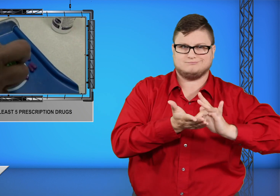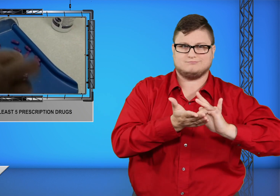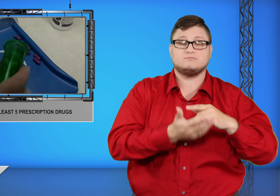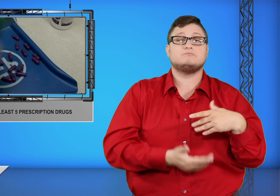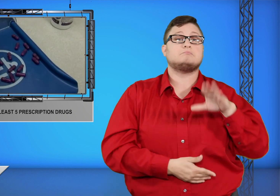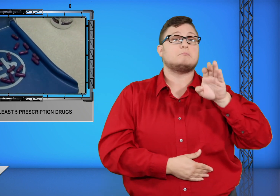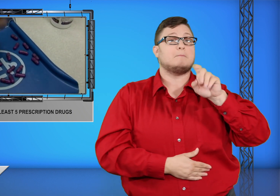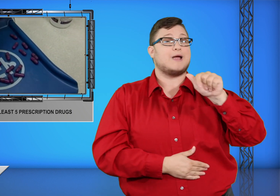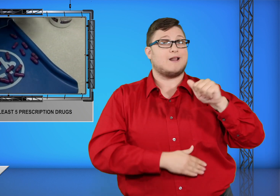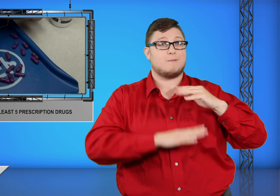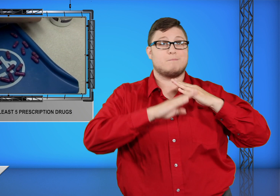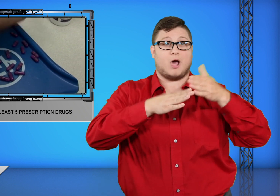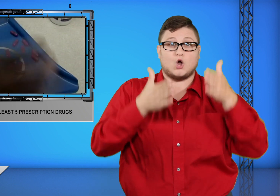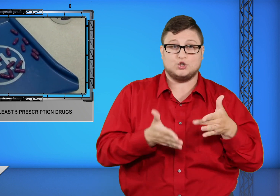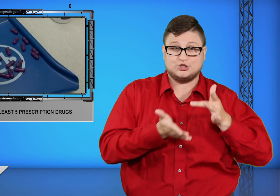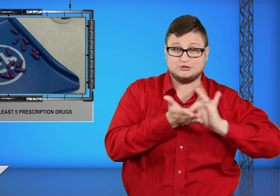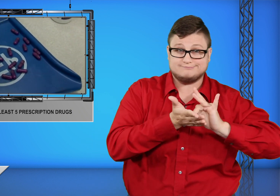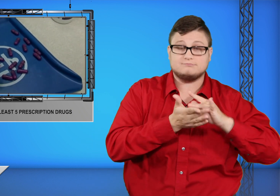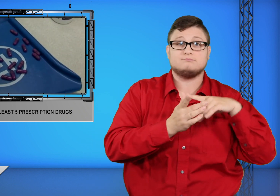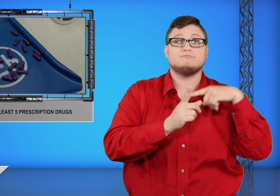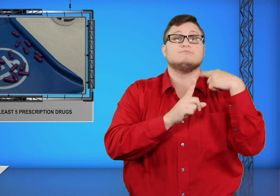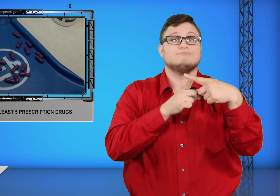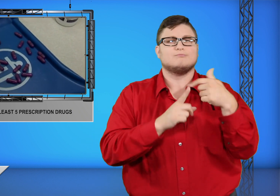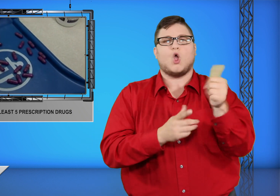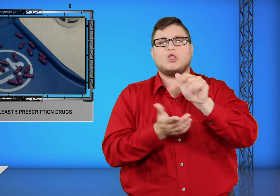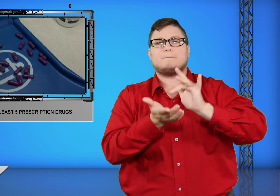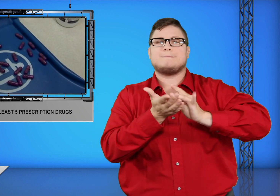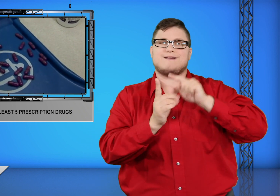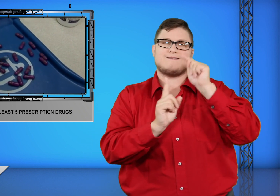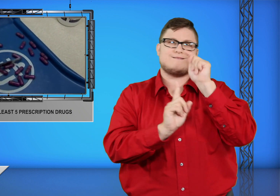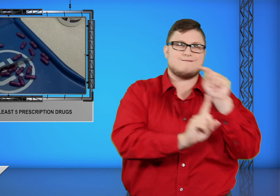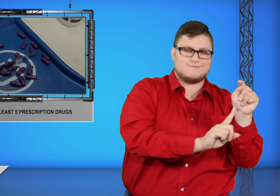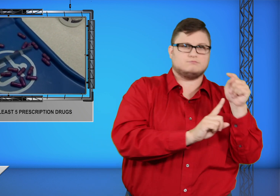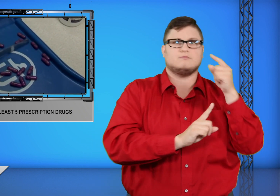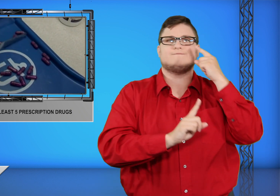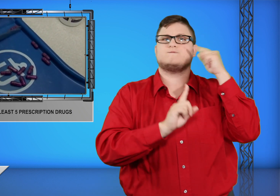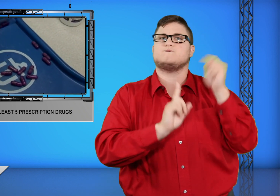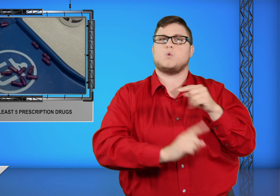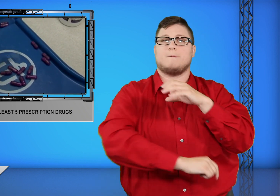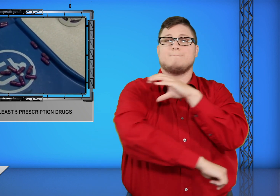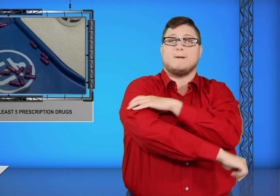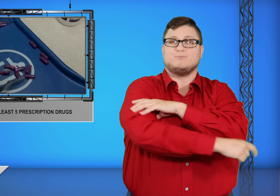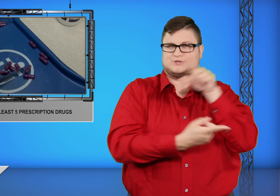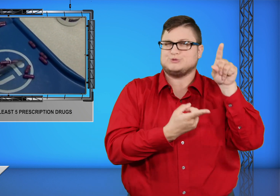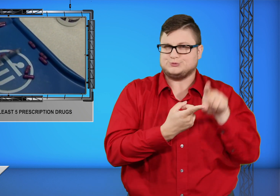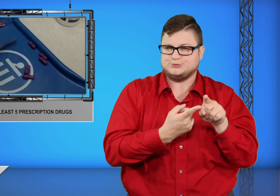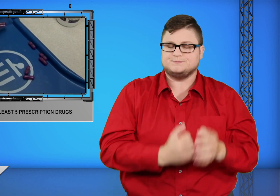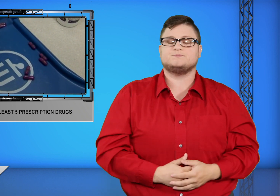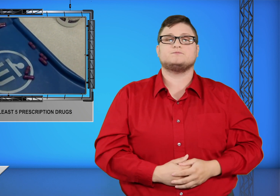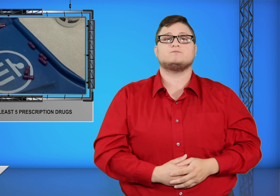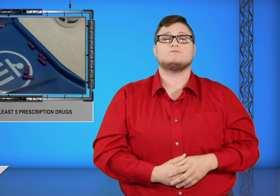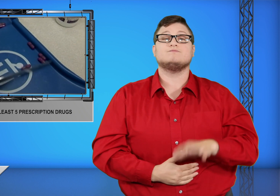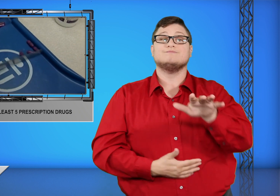medications and beta blockers - another class of drugs used to lower blood pressure.